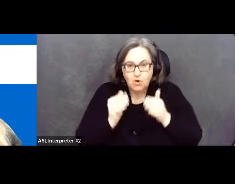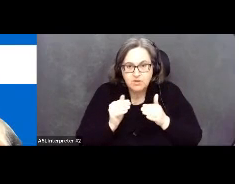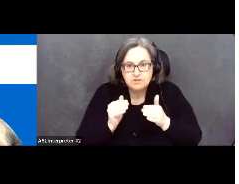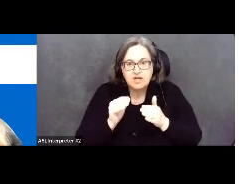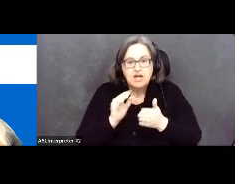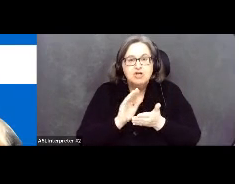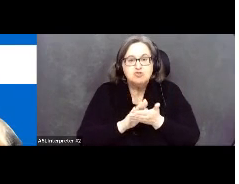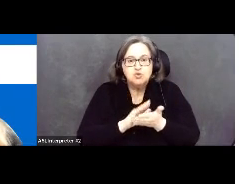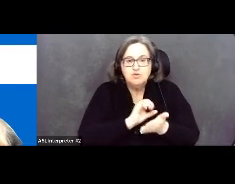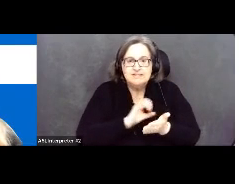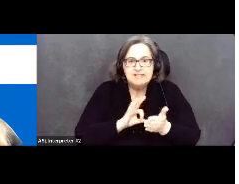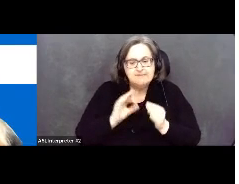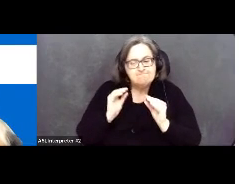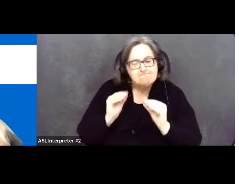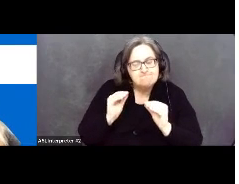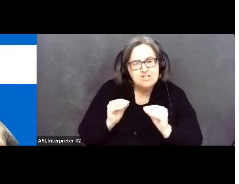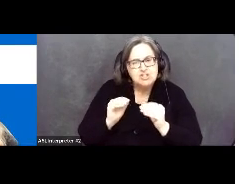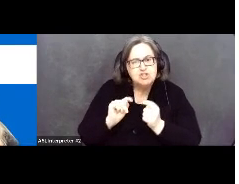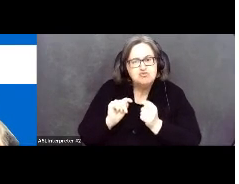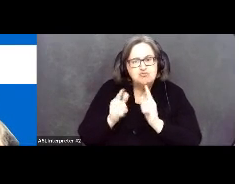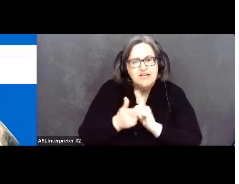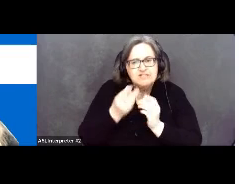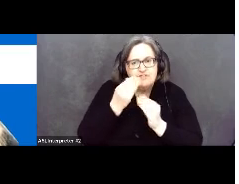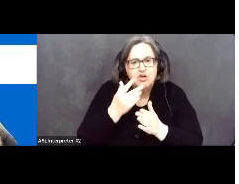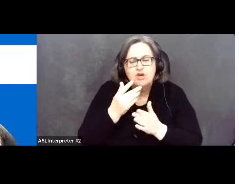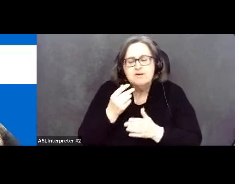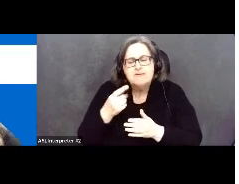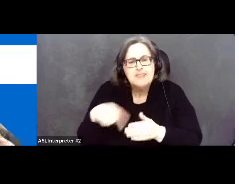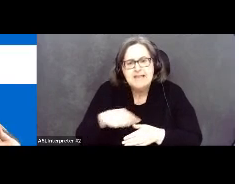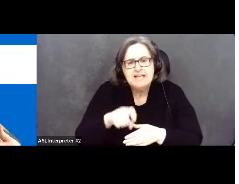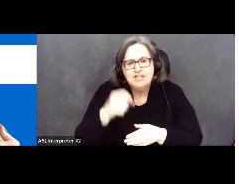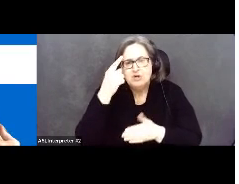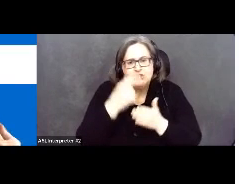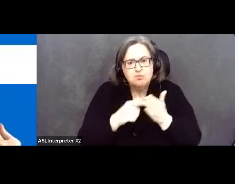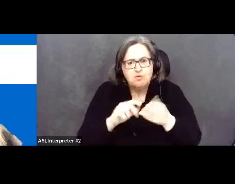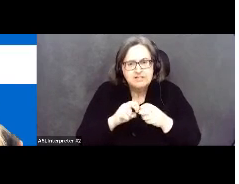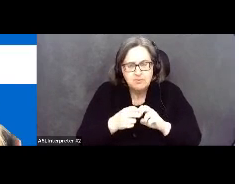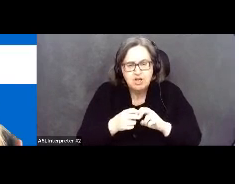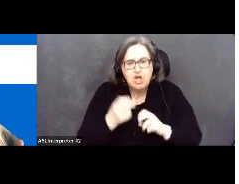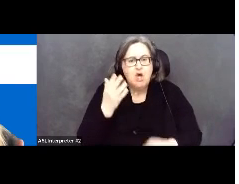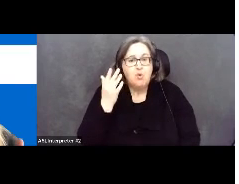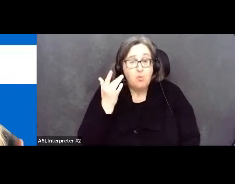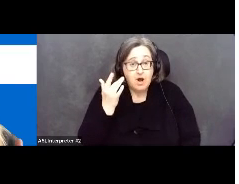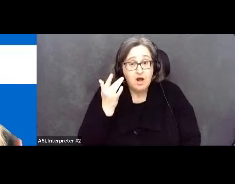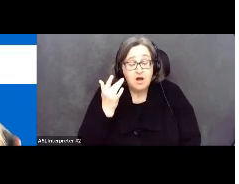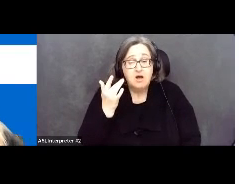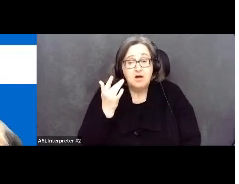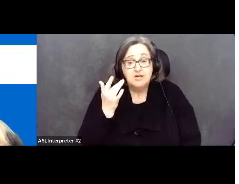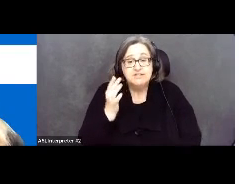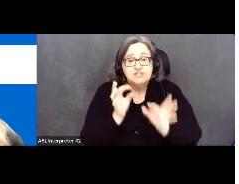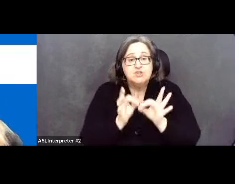So they can understand what the issue is and why it is important to offer